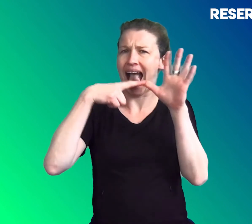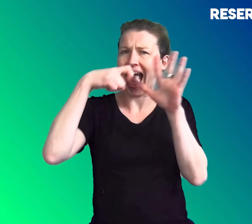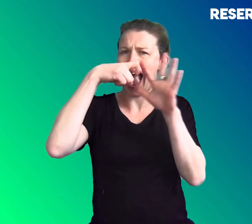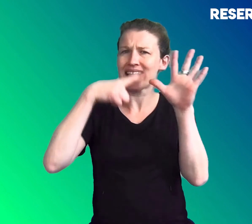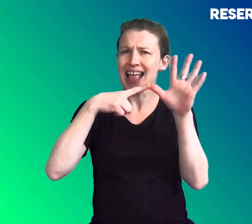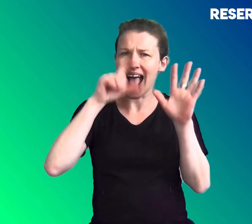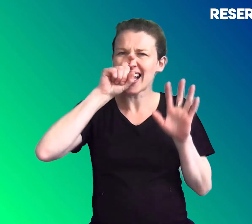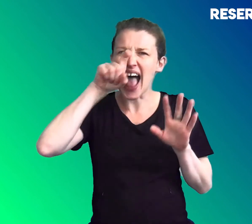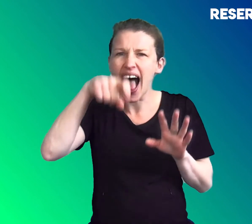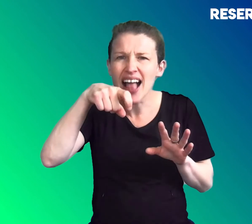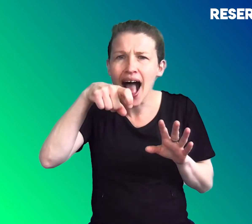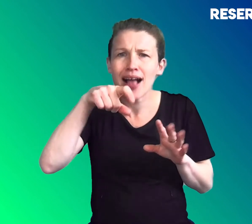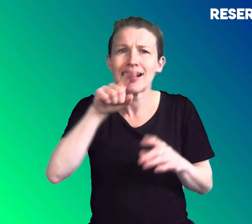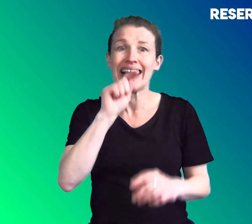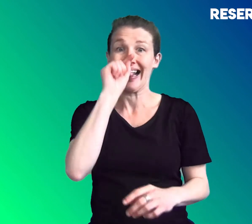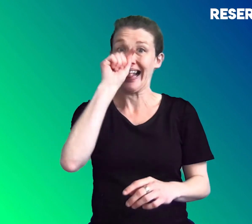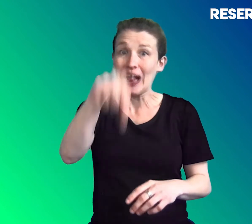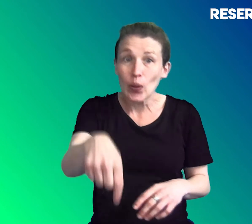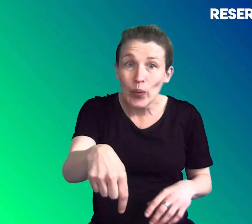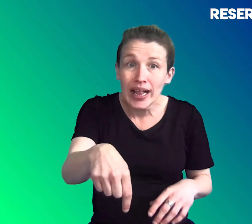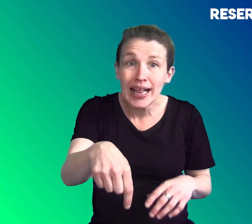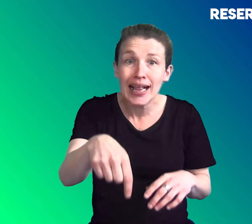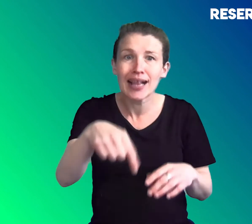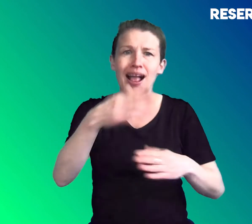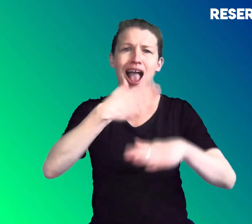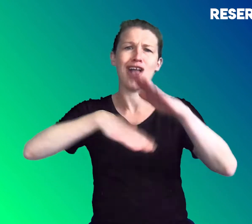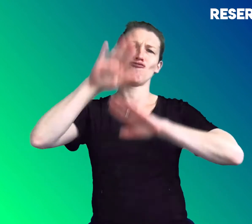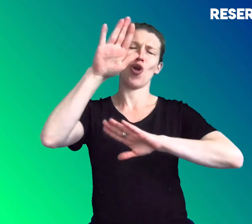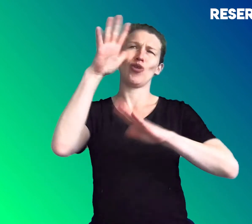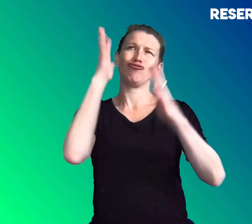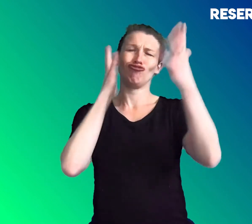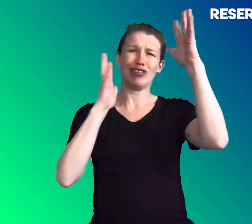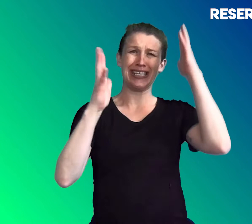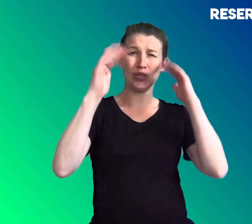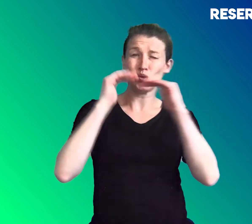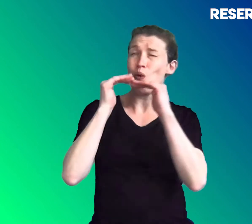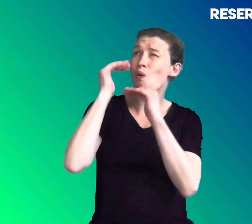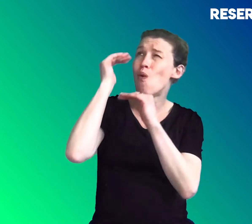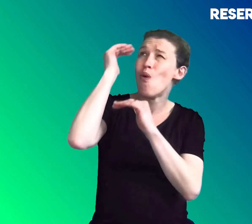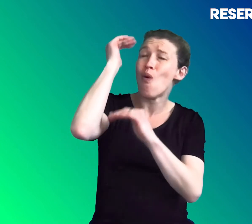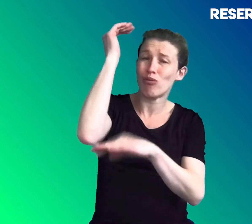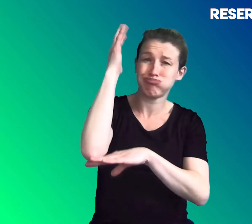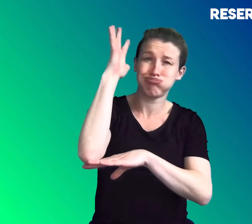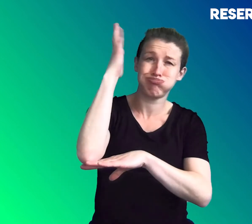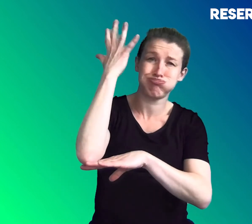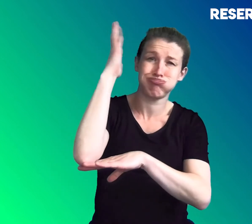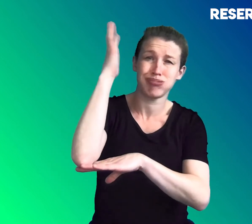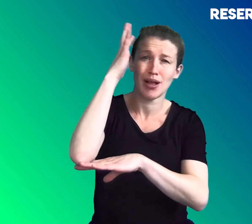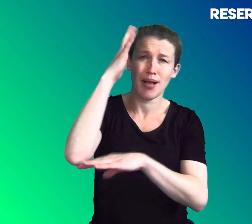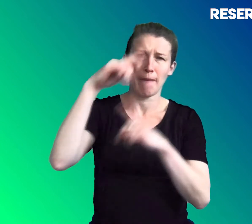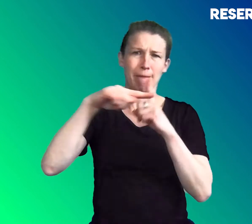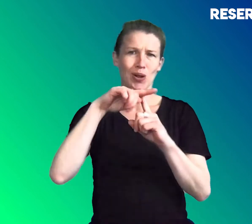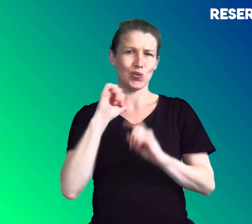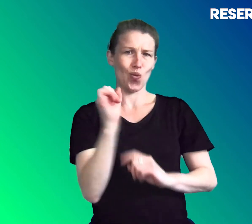Some of the things you might see if you visit are kaka, kiwi, Aotearoa's tallest tree,